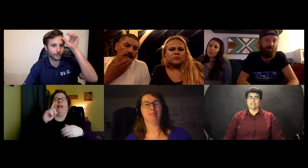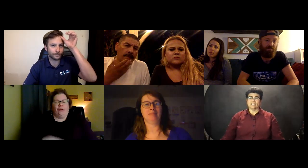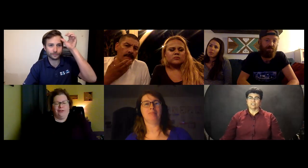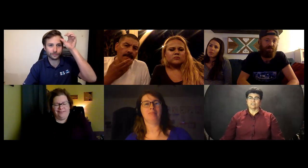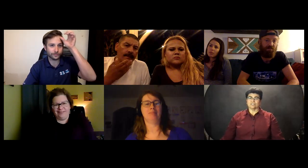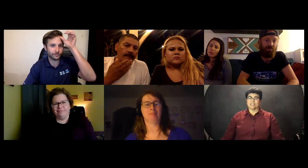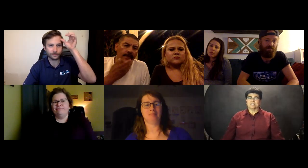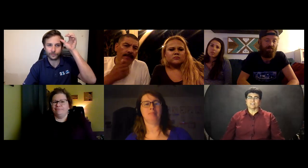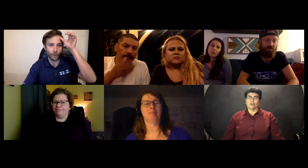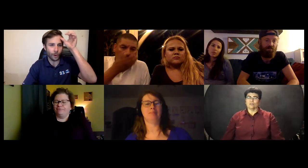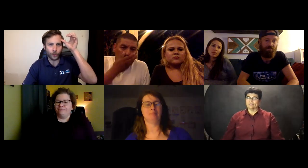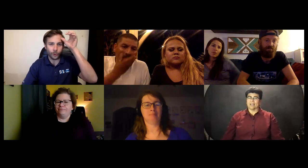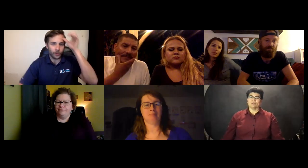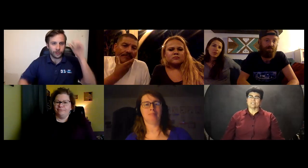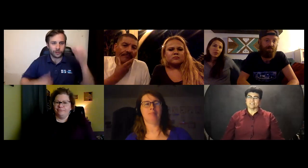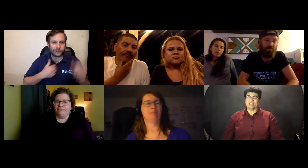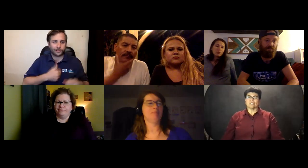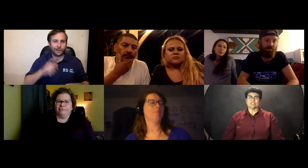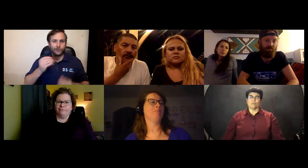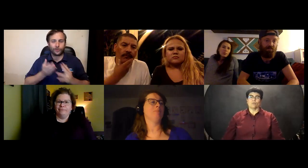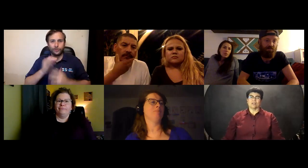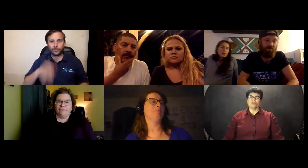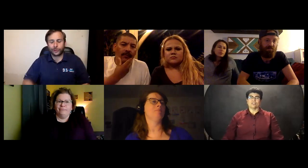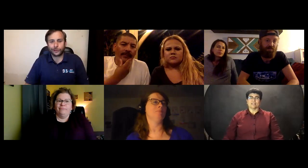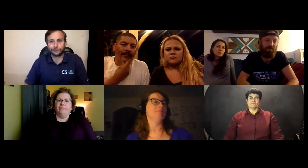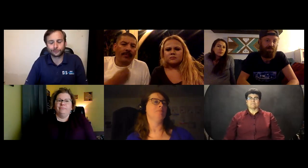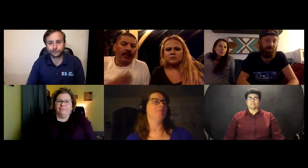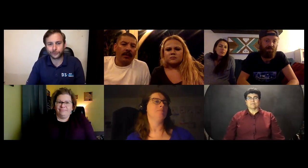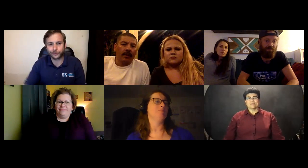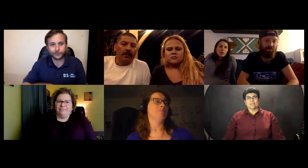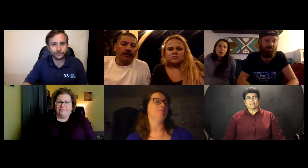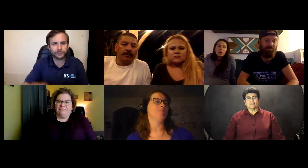issues so that was that was some one other